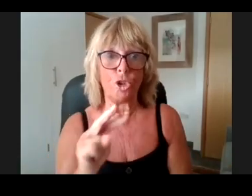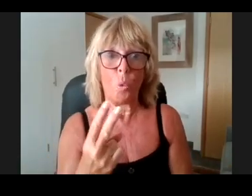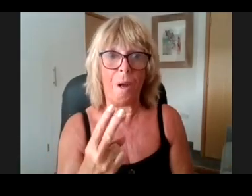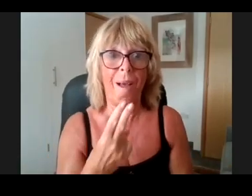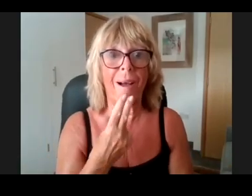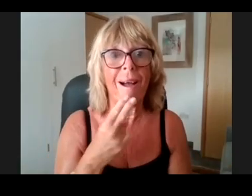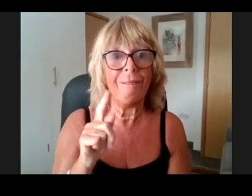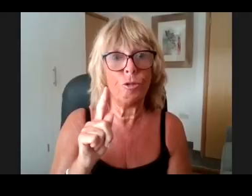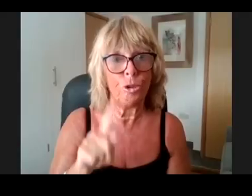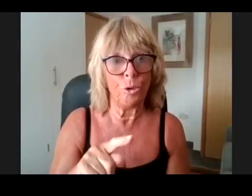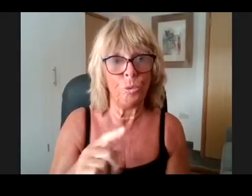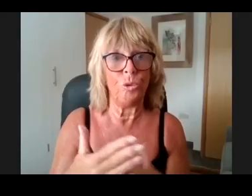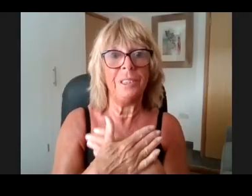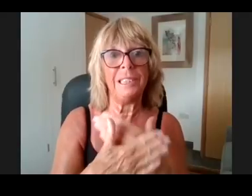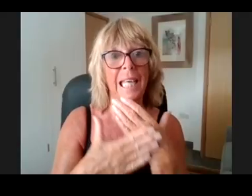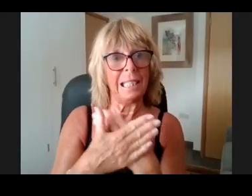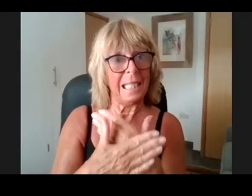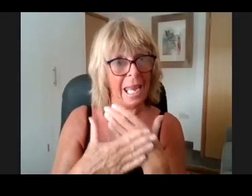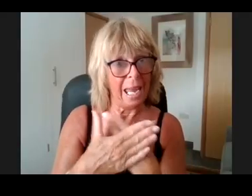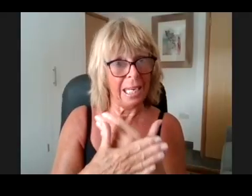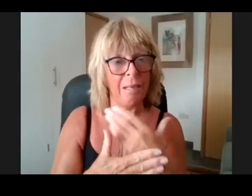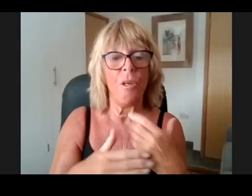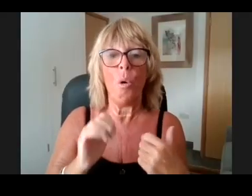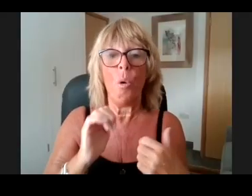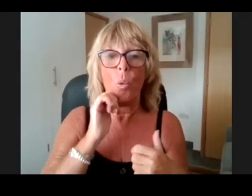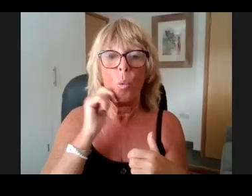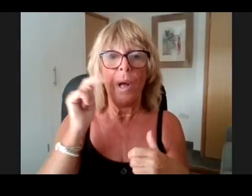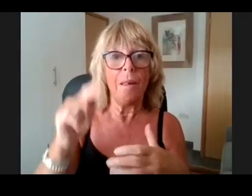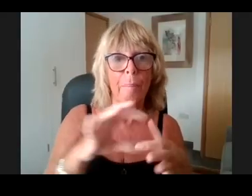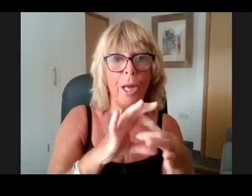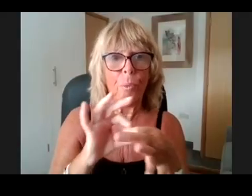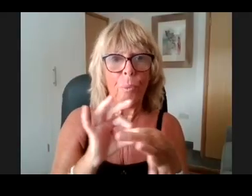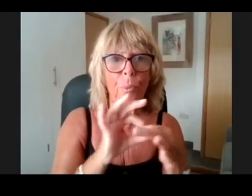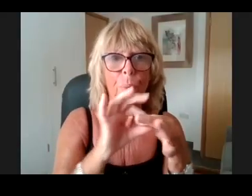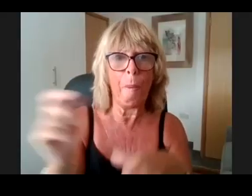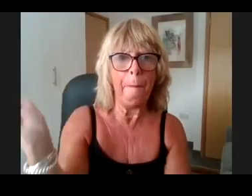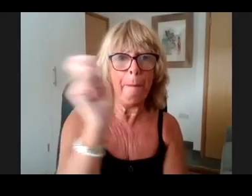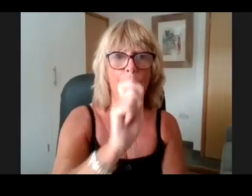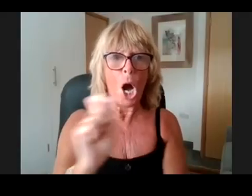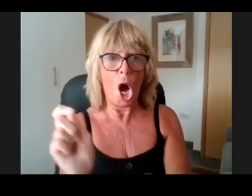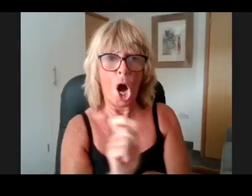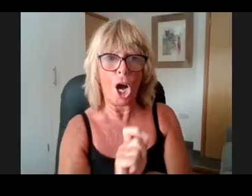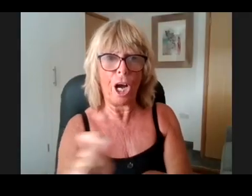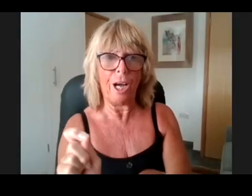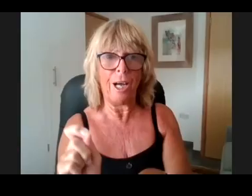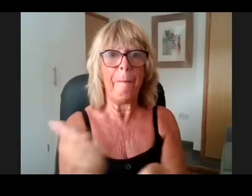On the Saturday there'll be Collaborative Mark Making with Music in the studio it's